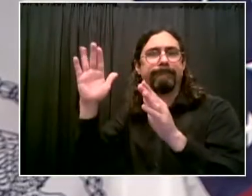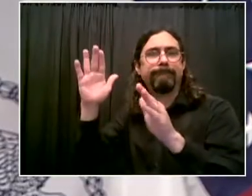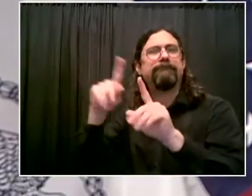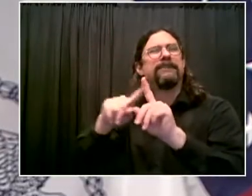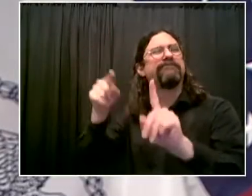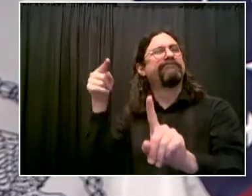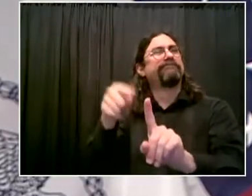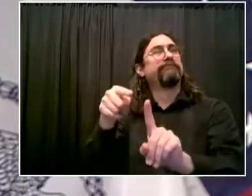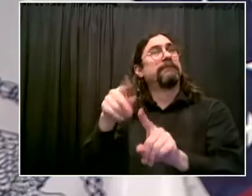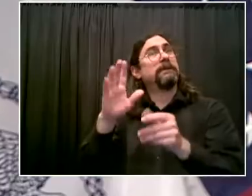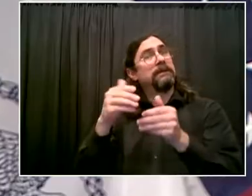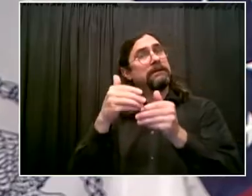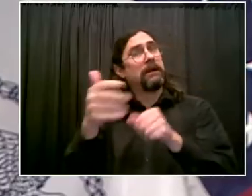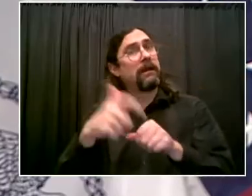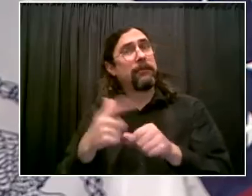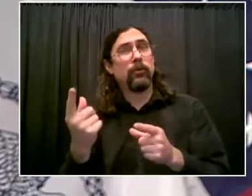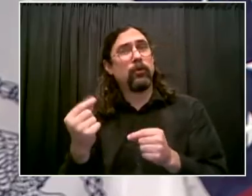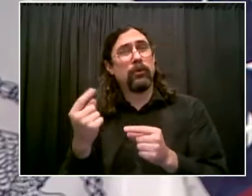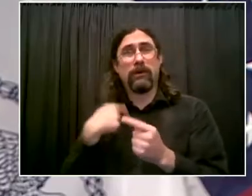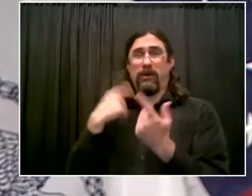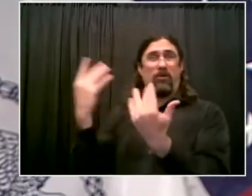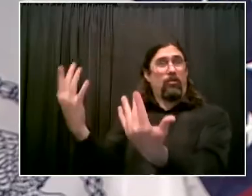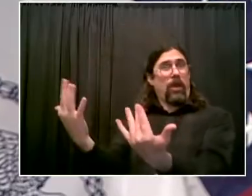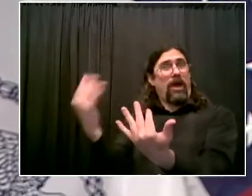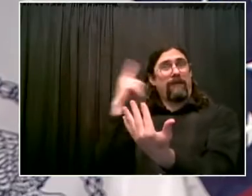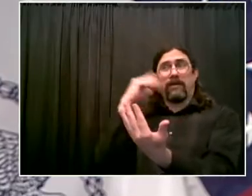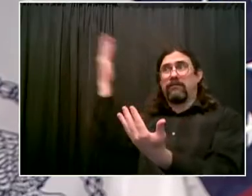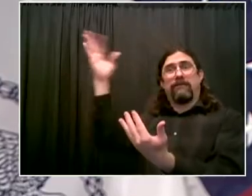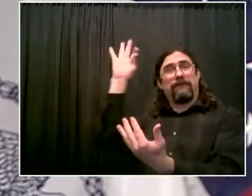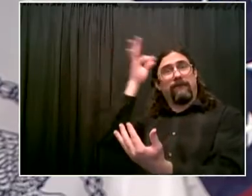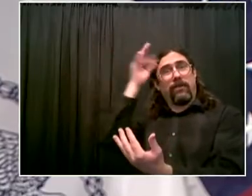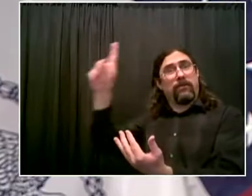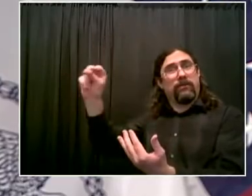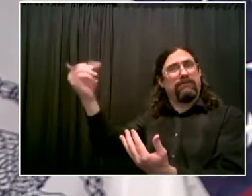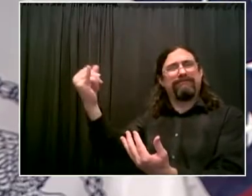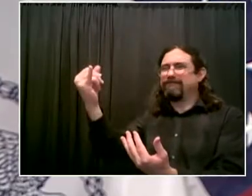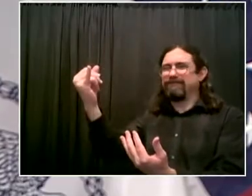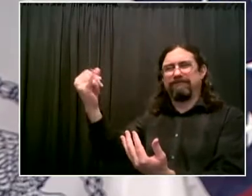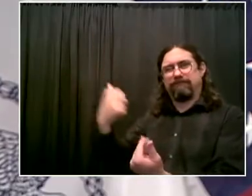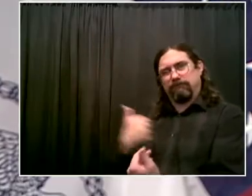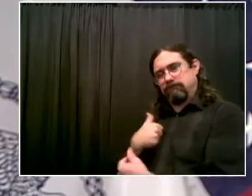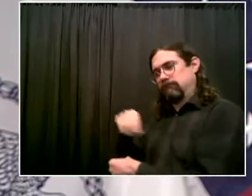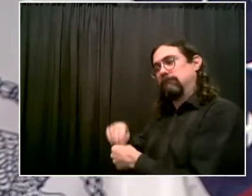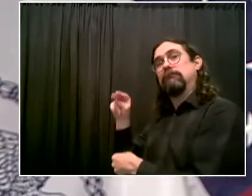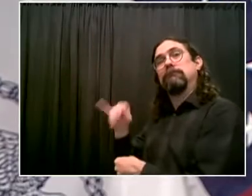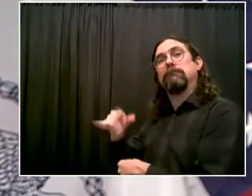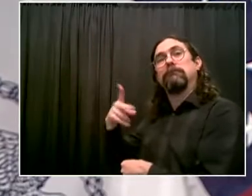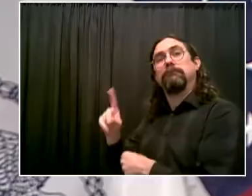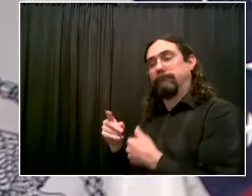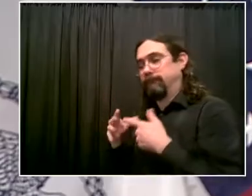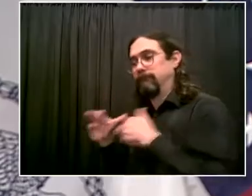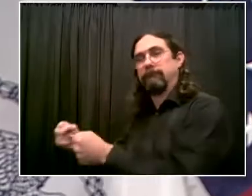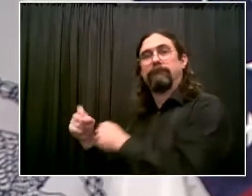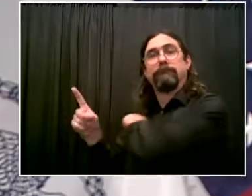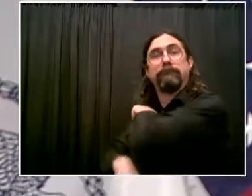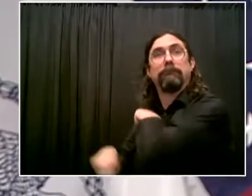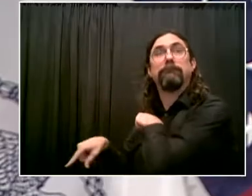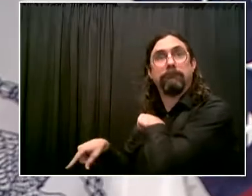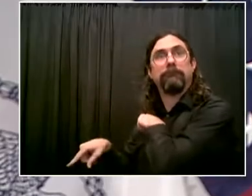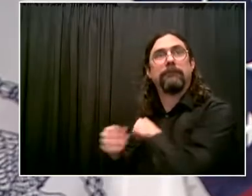NIDECISIN OTHAT WE SHOULD NOT OF TOLERATED IT. WE SHOULD MOVE FORWARD OURSELVES. THE NEXT IS